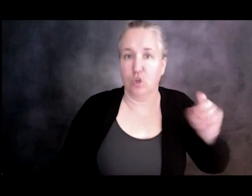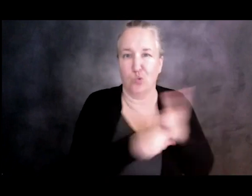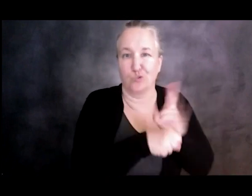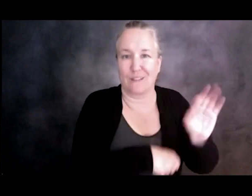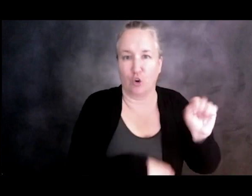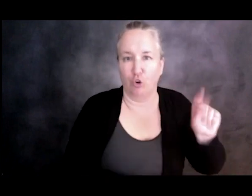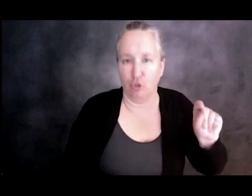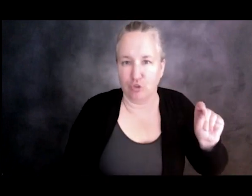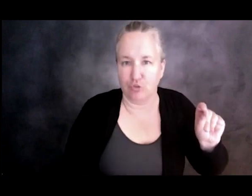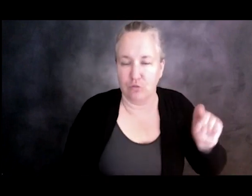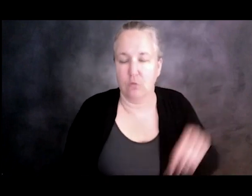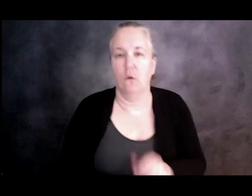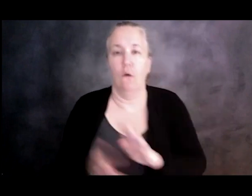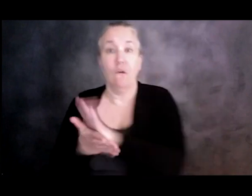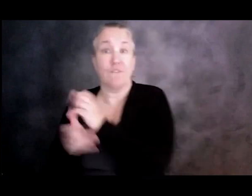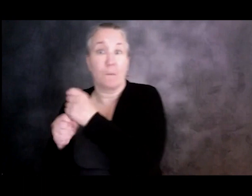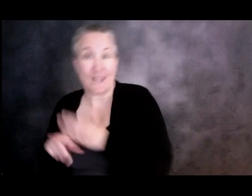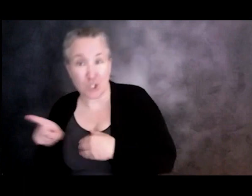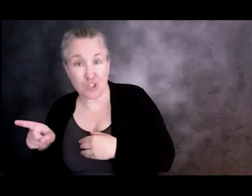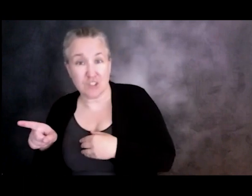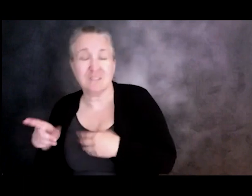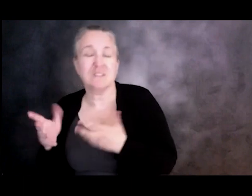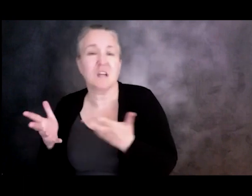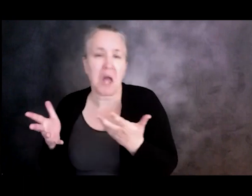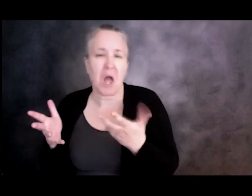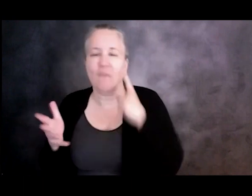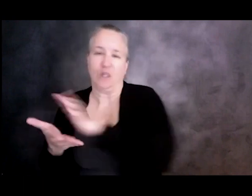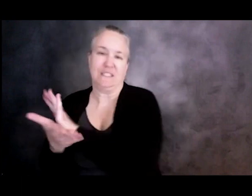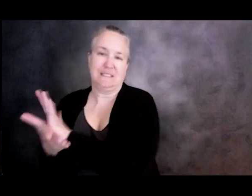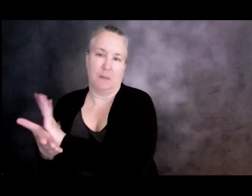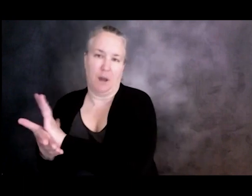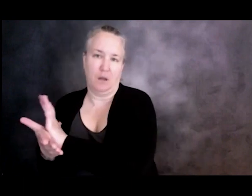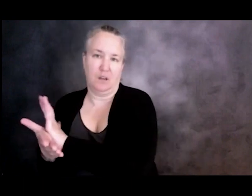And filmmakers are oftentimes-- at least cinematic narrative